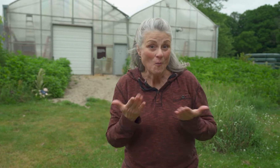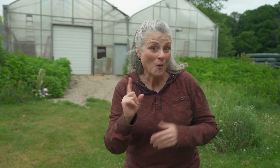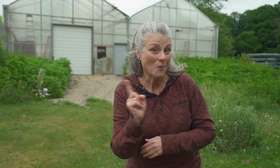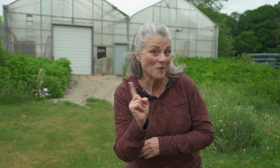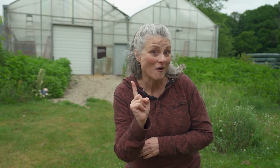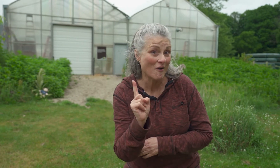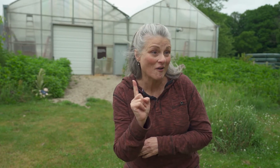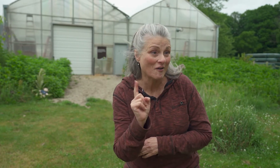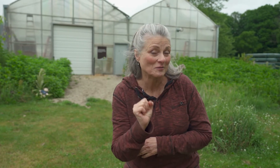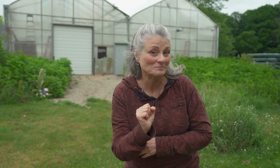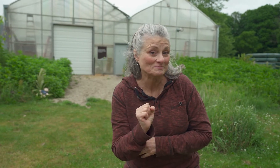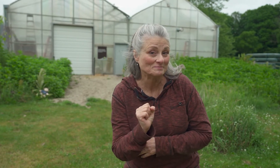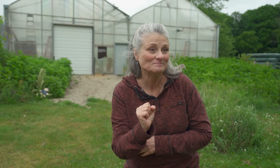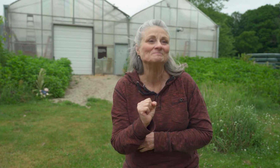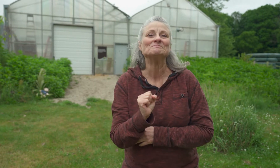Hello, do you know where we are today?